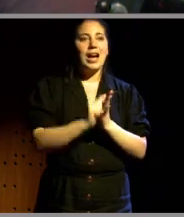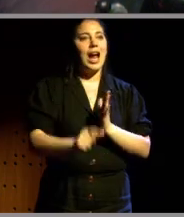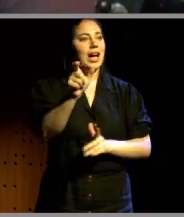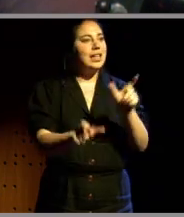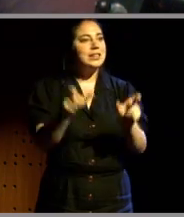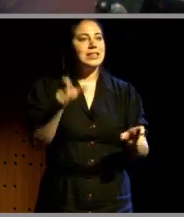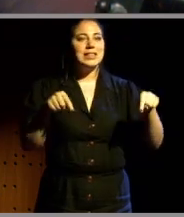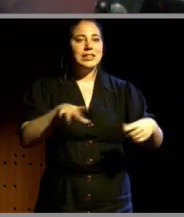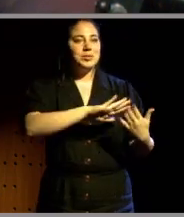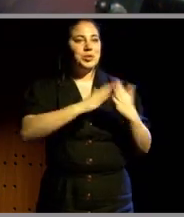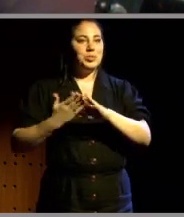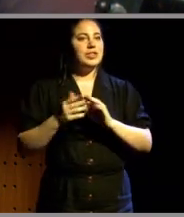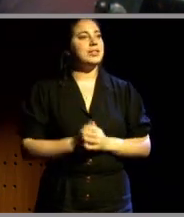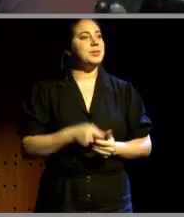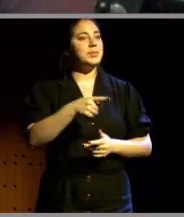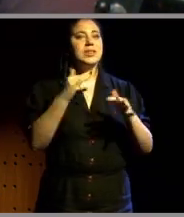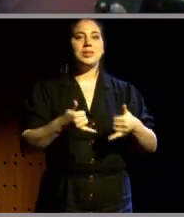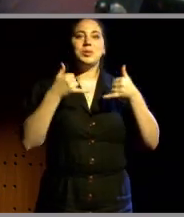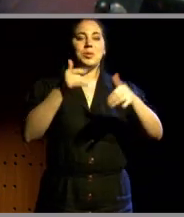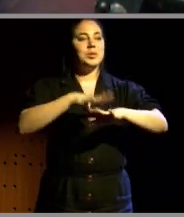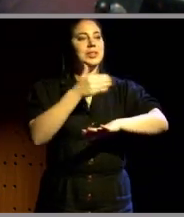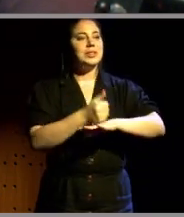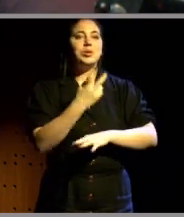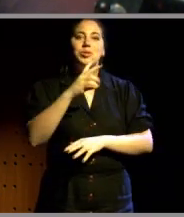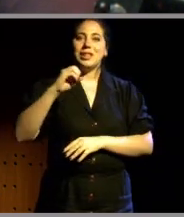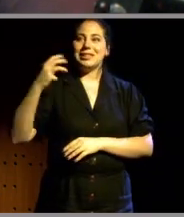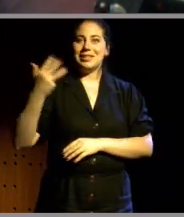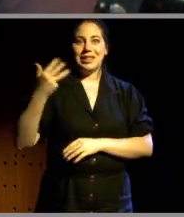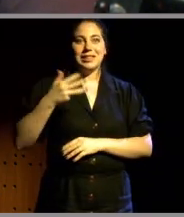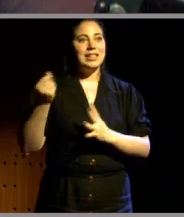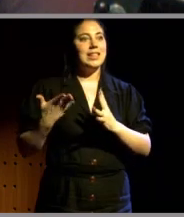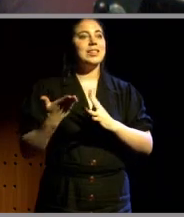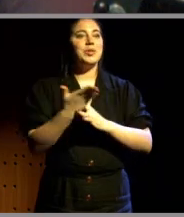This award was established in 2019 through the generous contributions